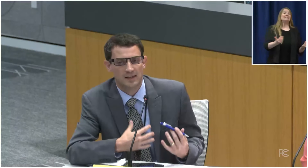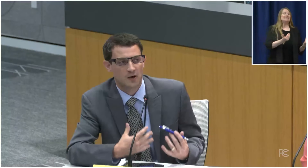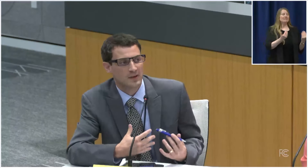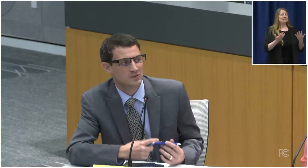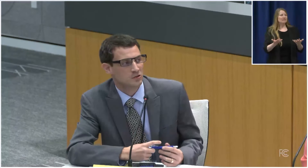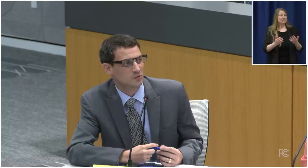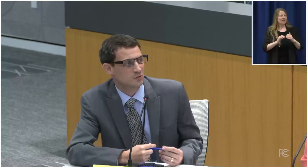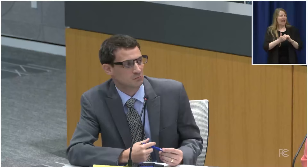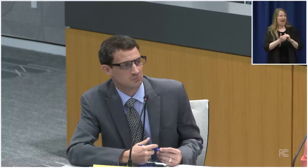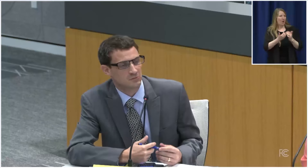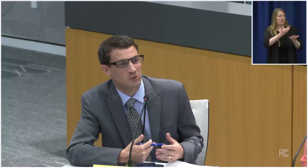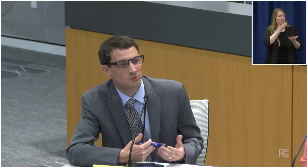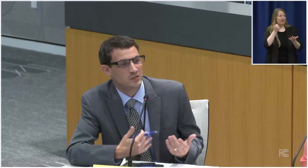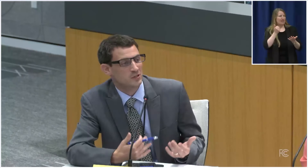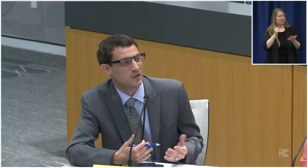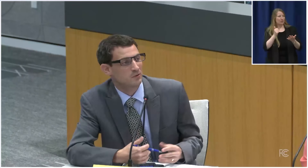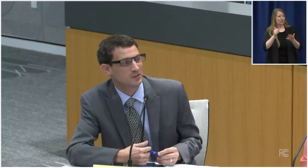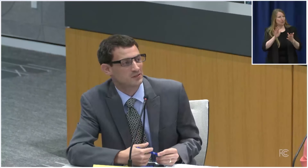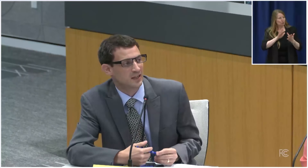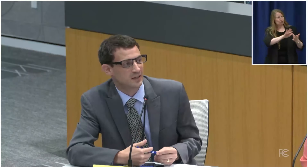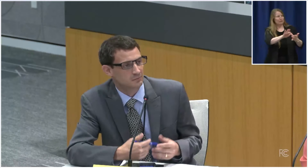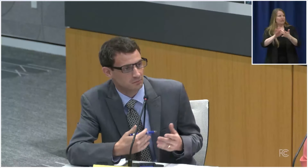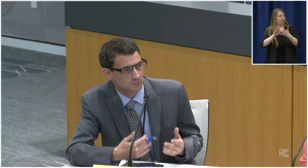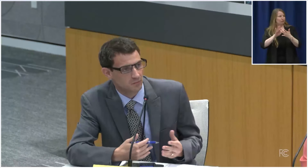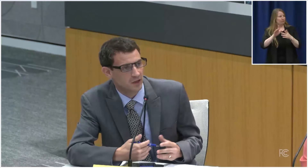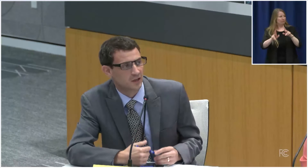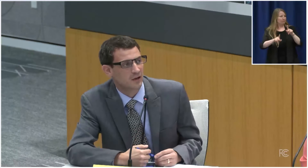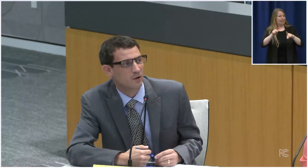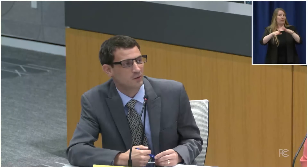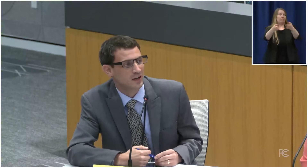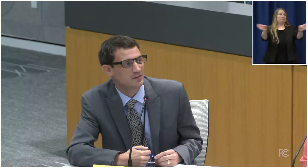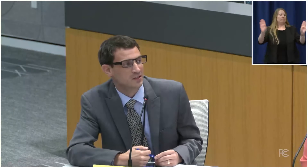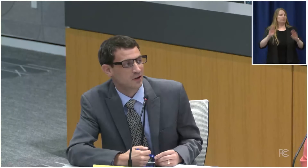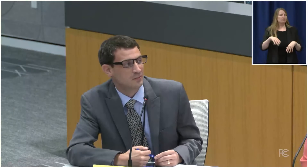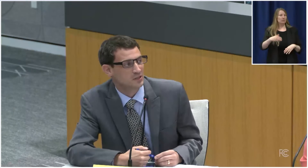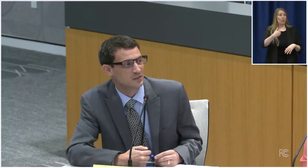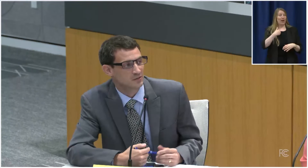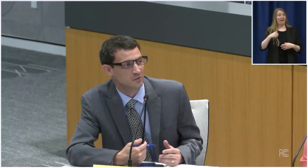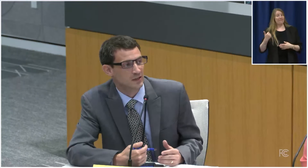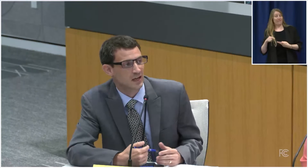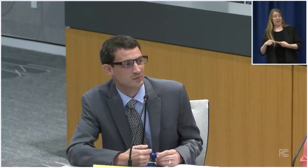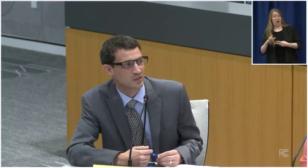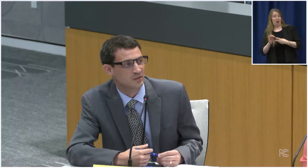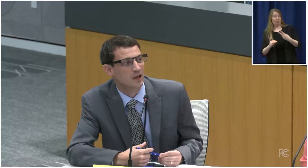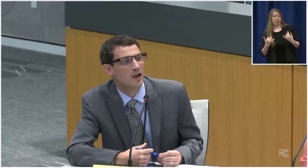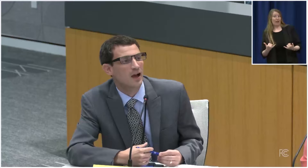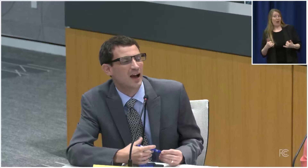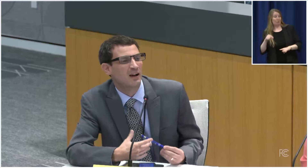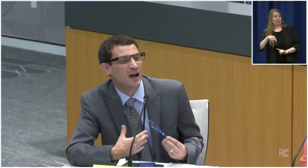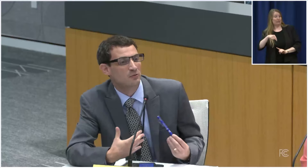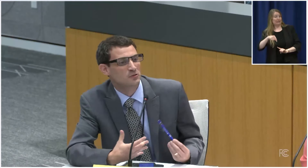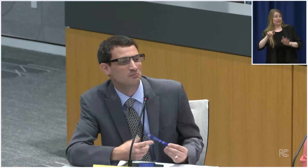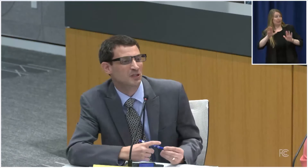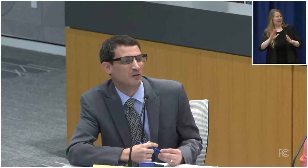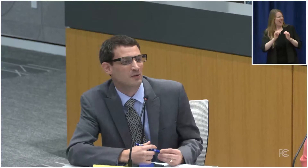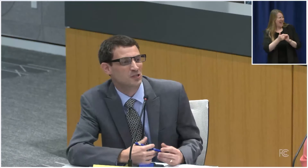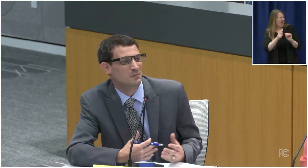GETTING THE WORD OUT, PROVIDING THAT OUTREACH TO THE COMMUNITY THAT THE LINES HAVE BEEN SET UP AT YOUR AGENCY AND HOW BEST TO REACH